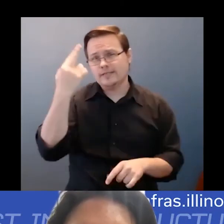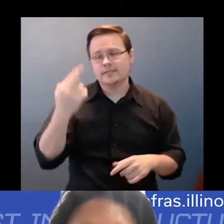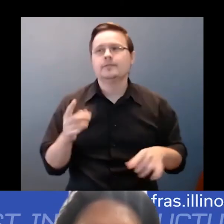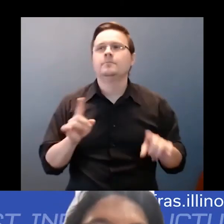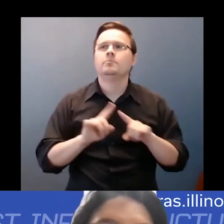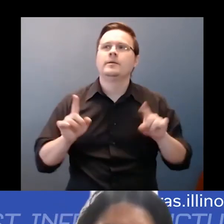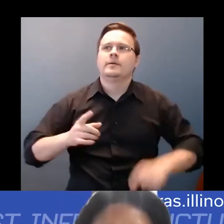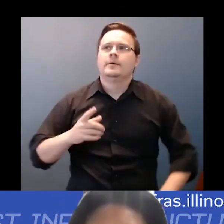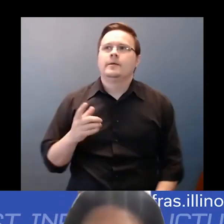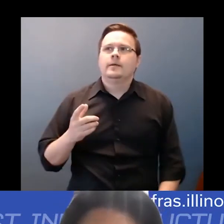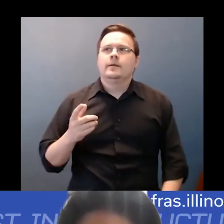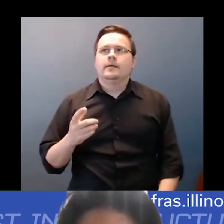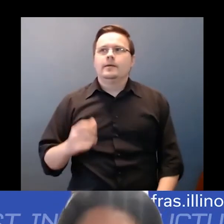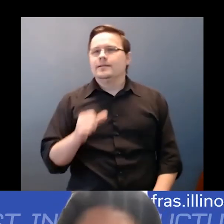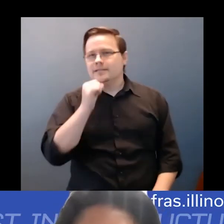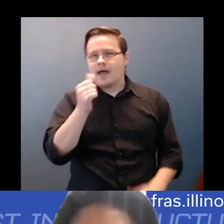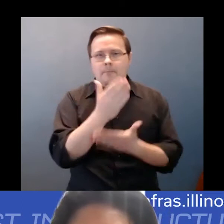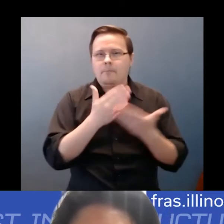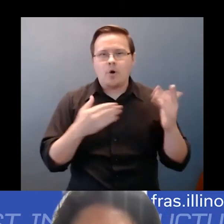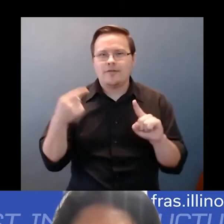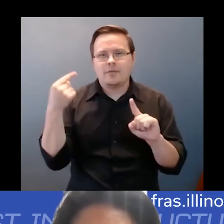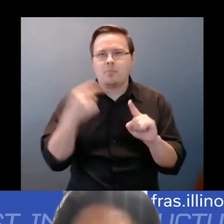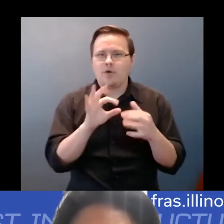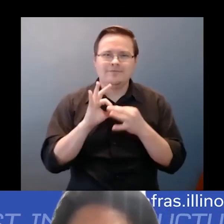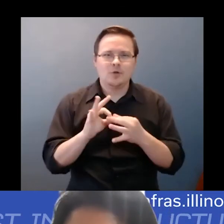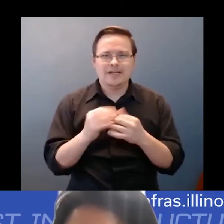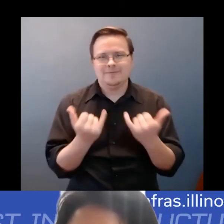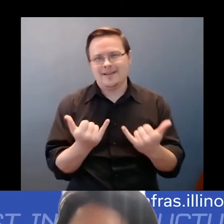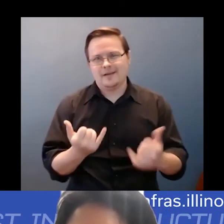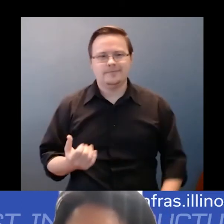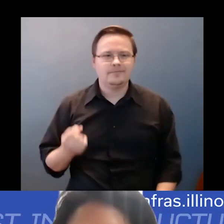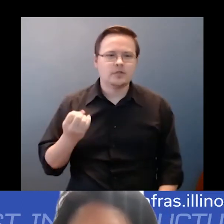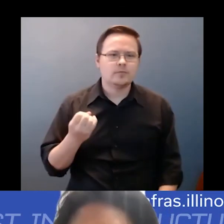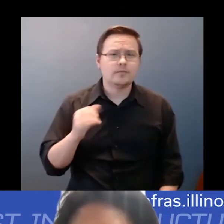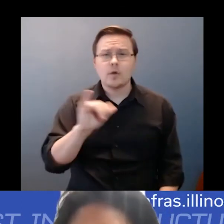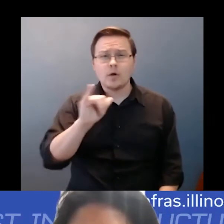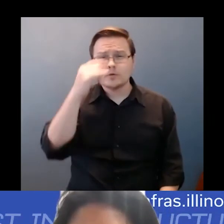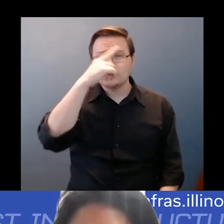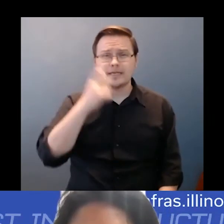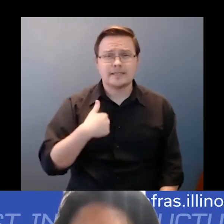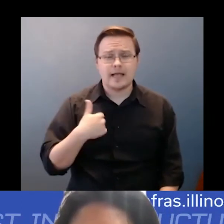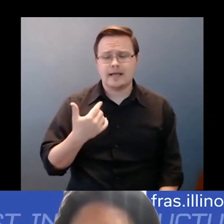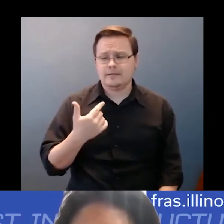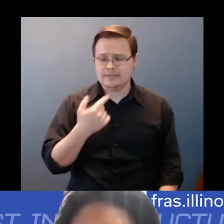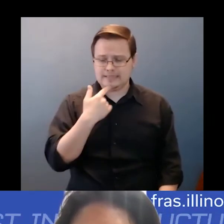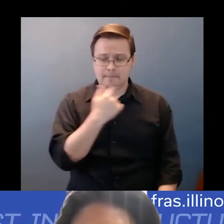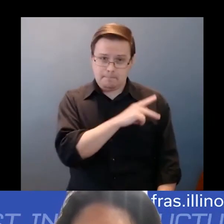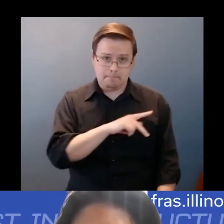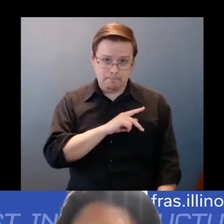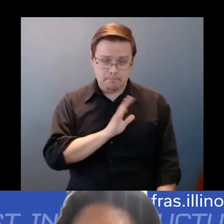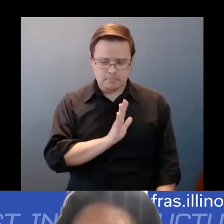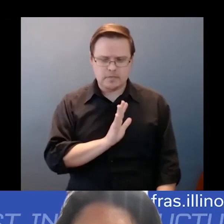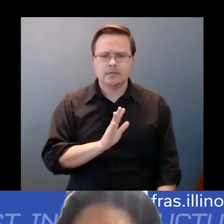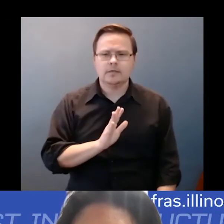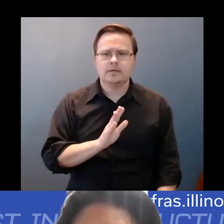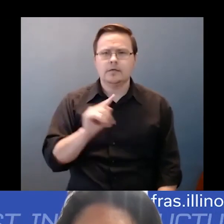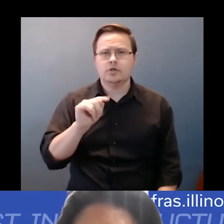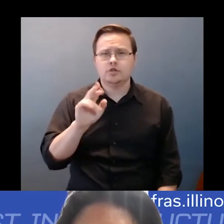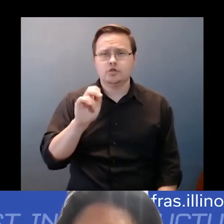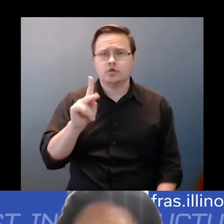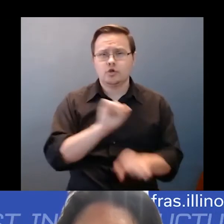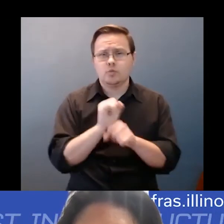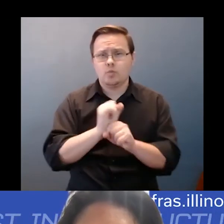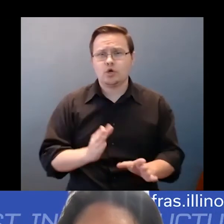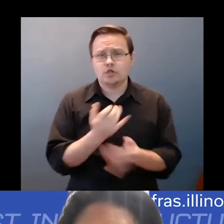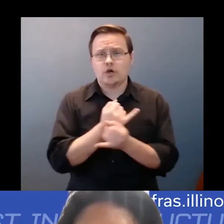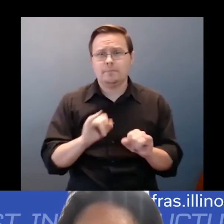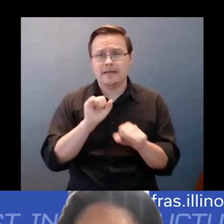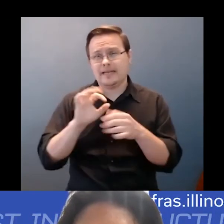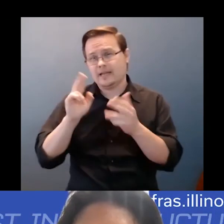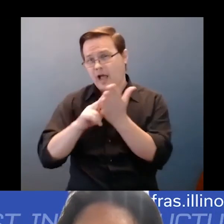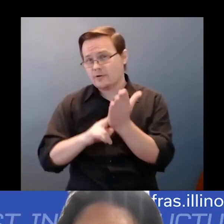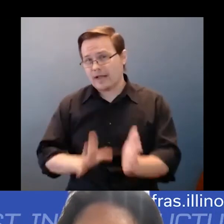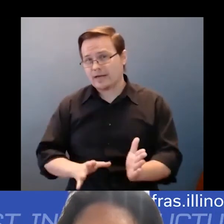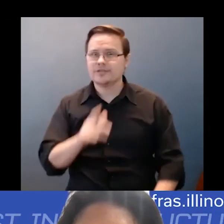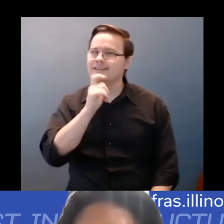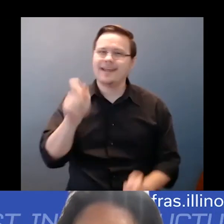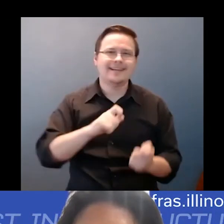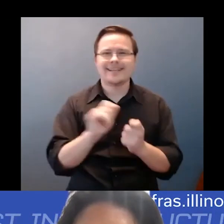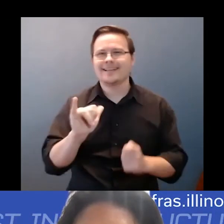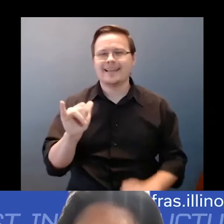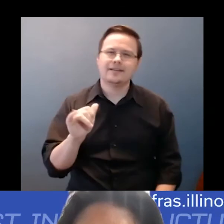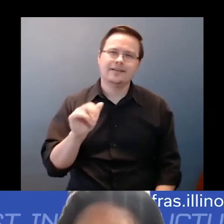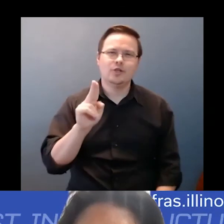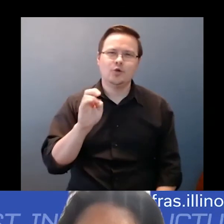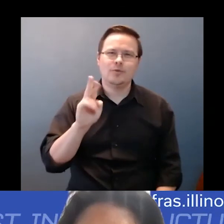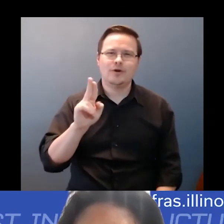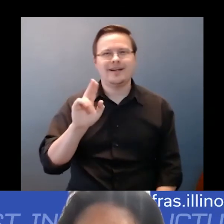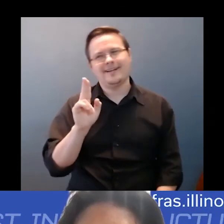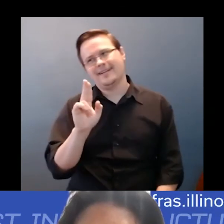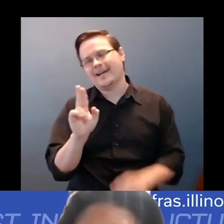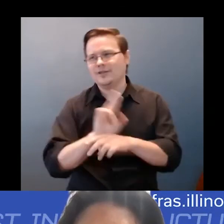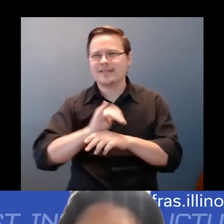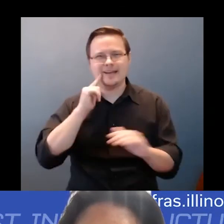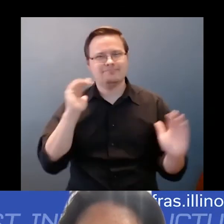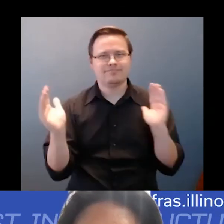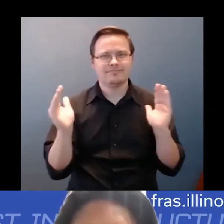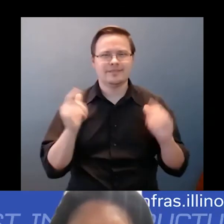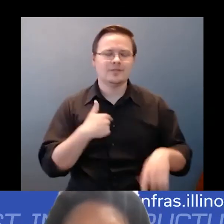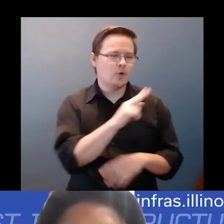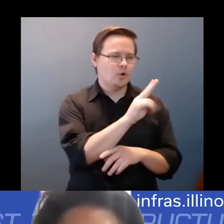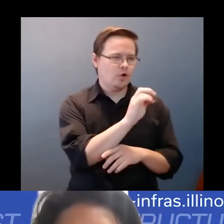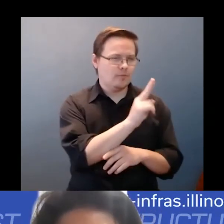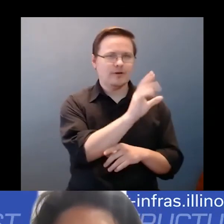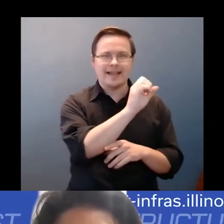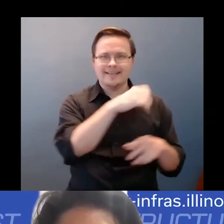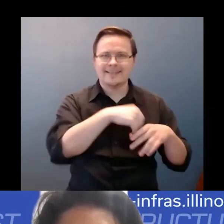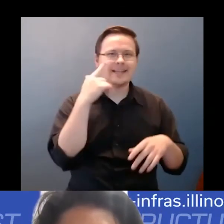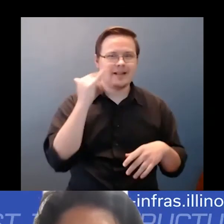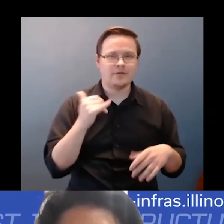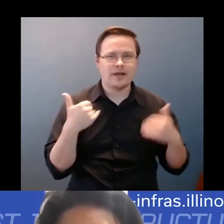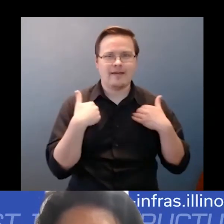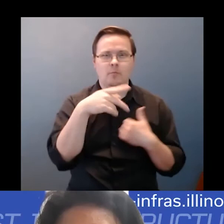of reasons but it's not part of the points of unity right now. Also, because I would say personally because Turk workers are independent contractors, but they're not quite like Uber we're not use Barisan analogy like an Uber case in California we had